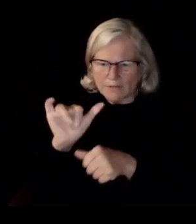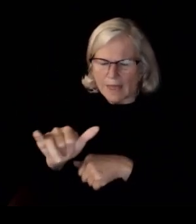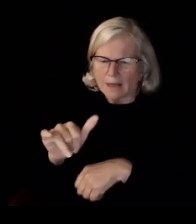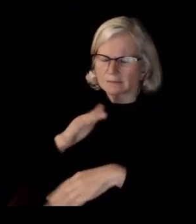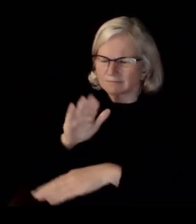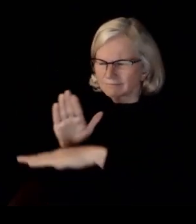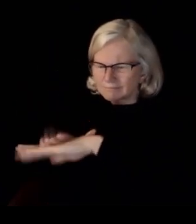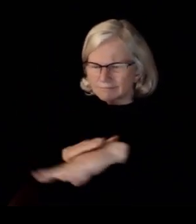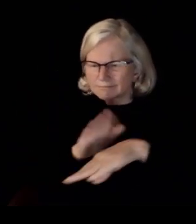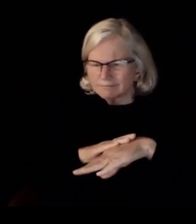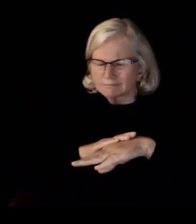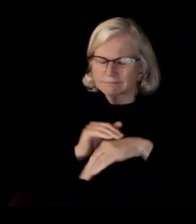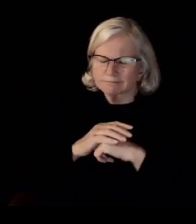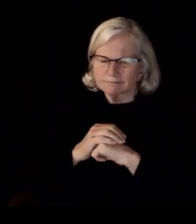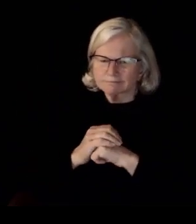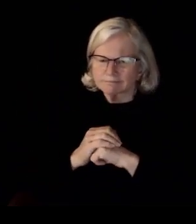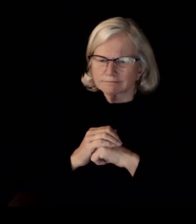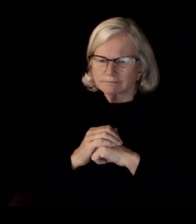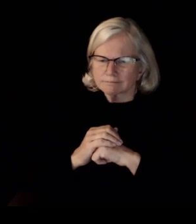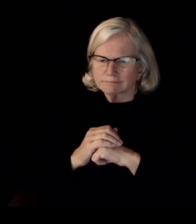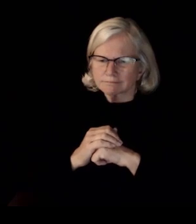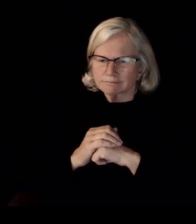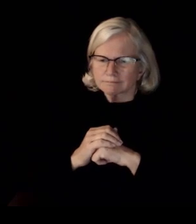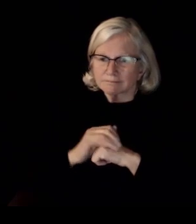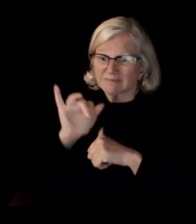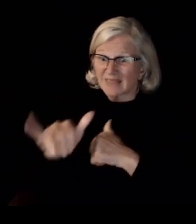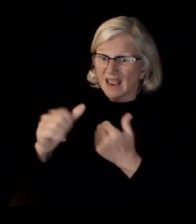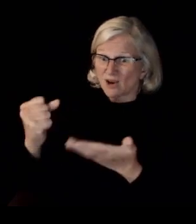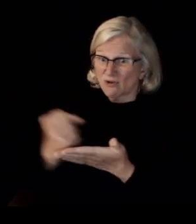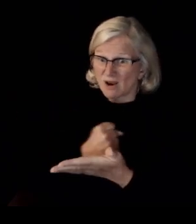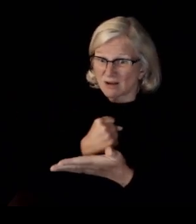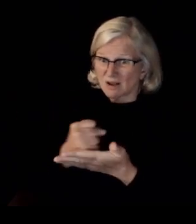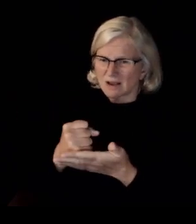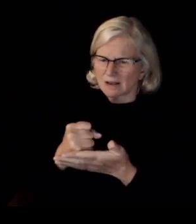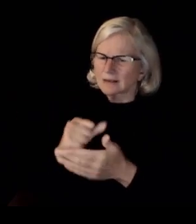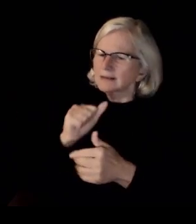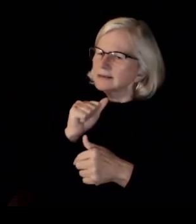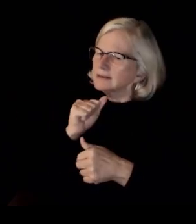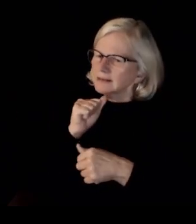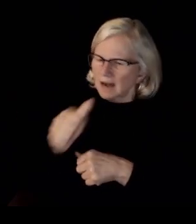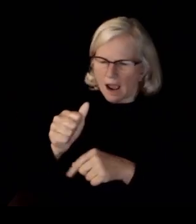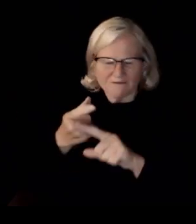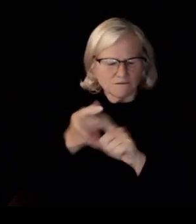coming from public health so just want to bring that to your attention. Then i just